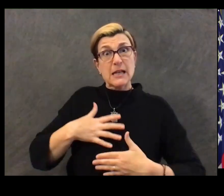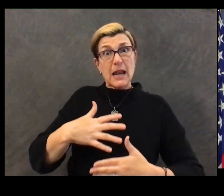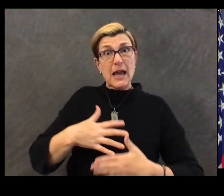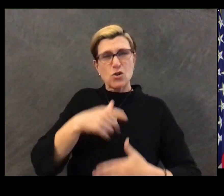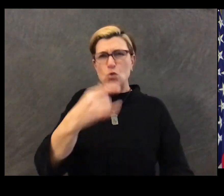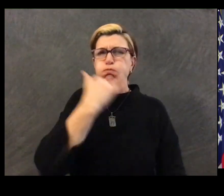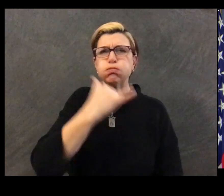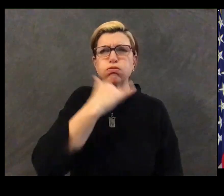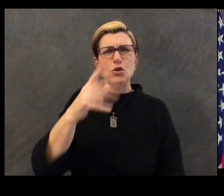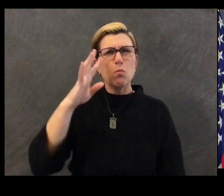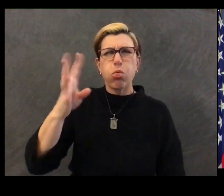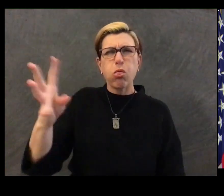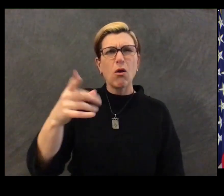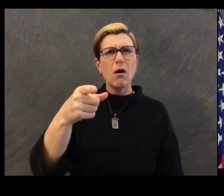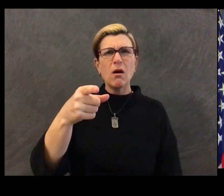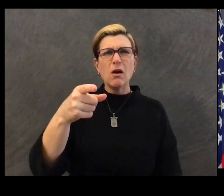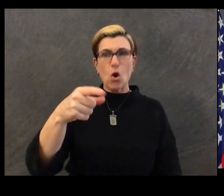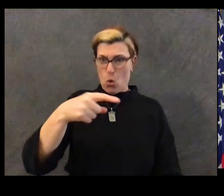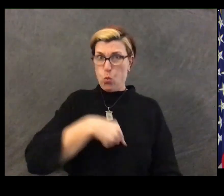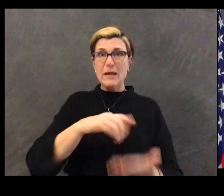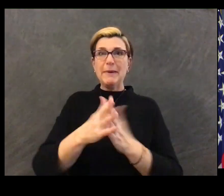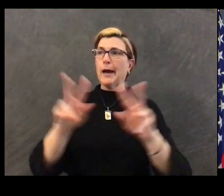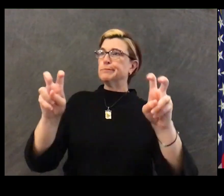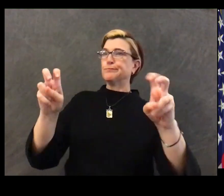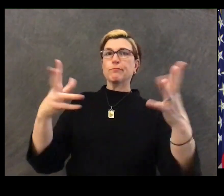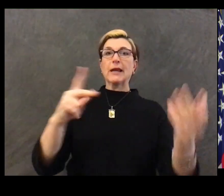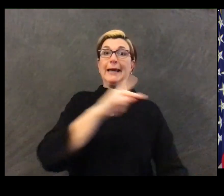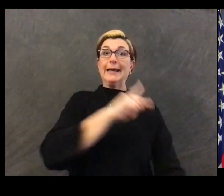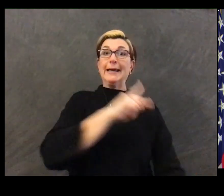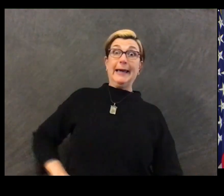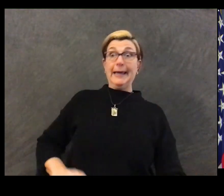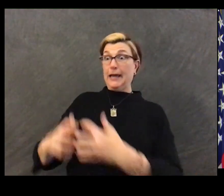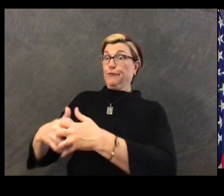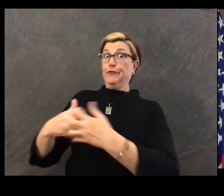ventilators we're making different factories all over ventilators by the